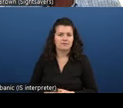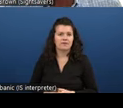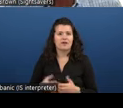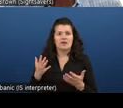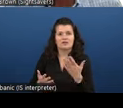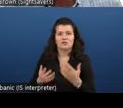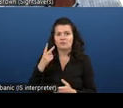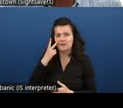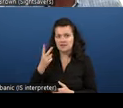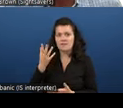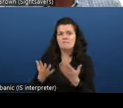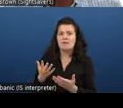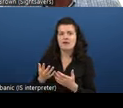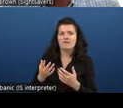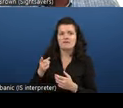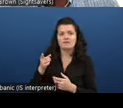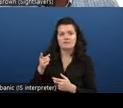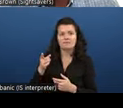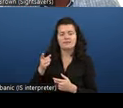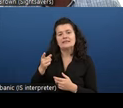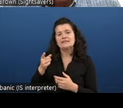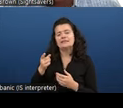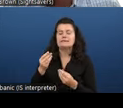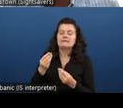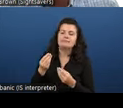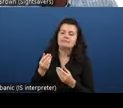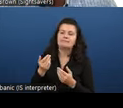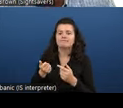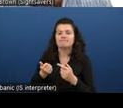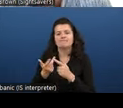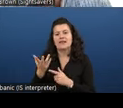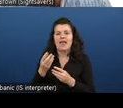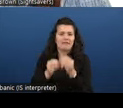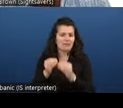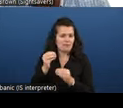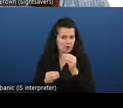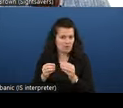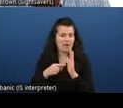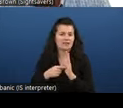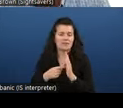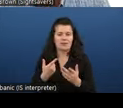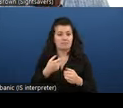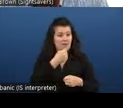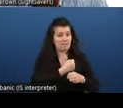12:23:44 But as we've heard from many companies, there is a lack of visibility confidence and